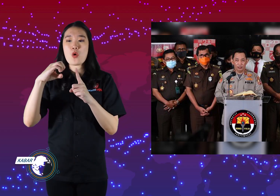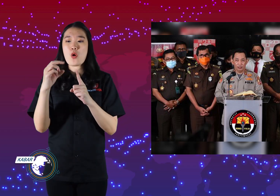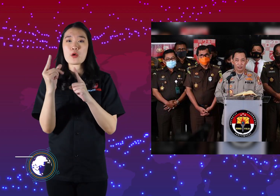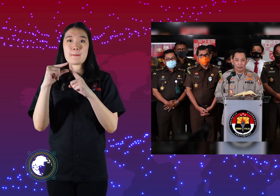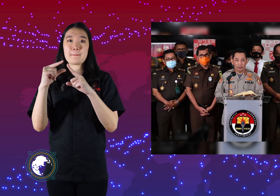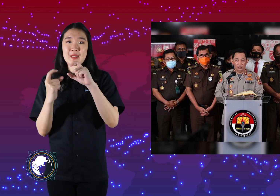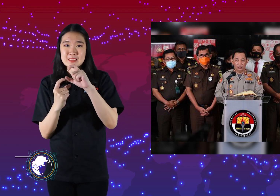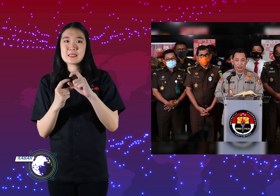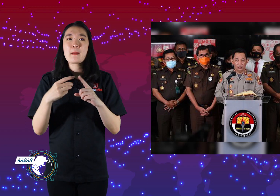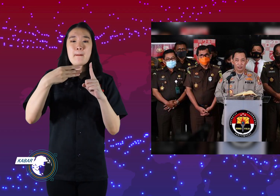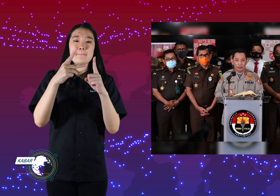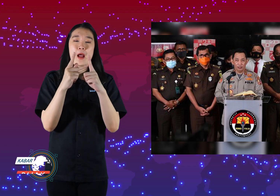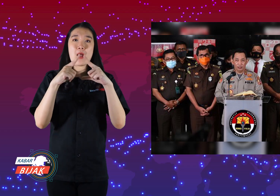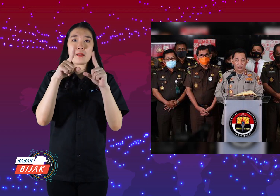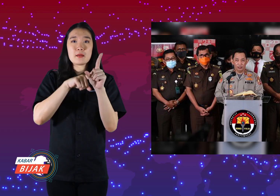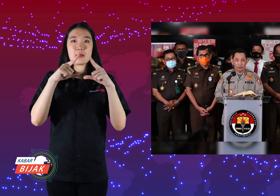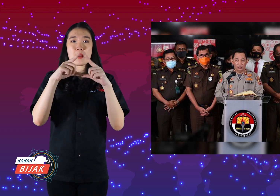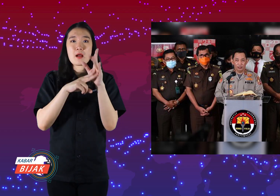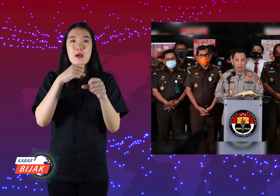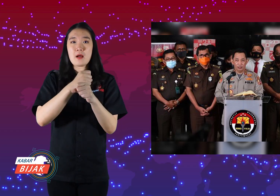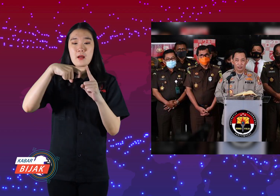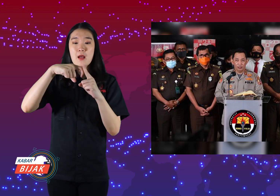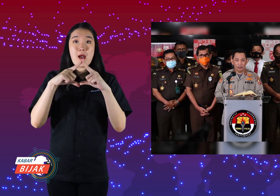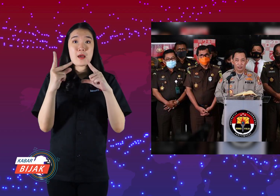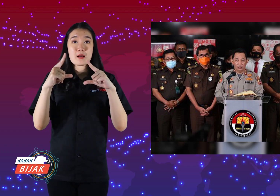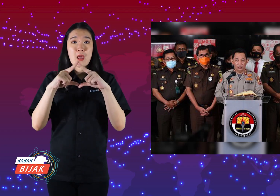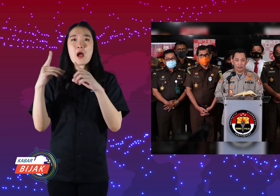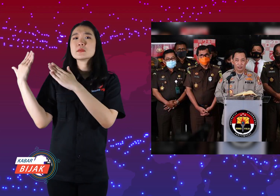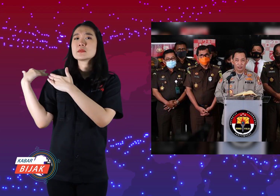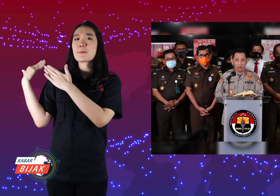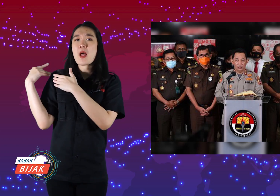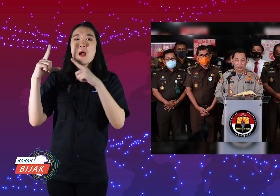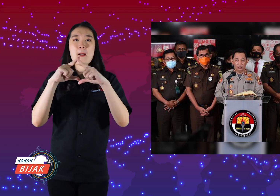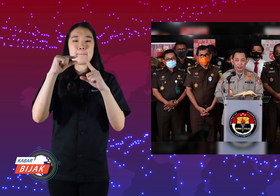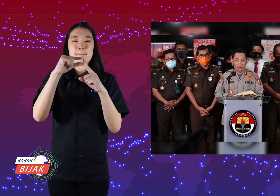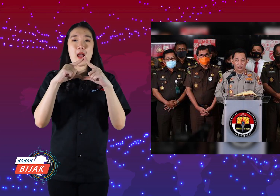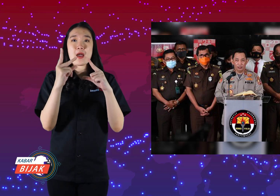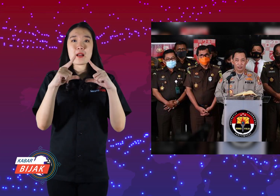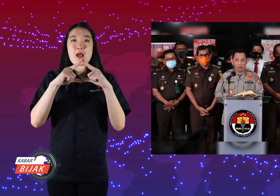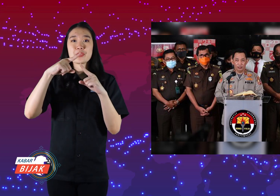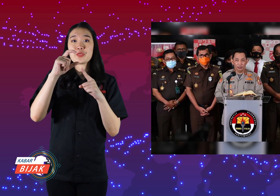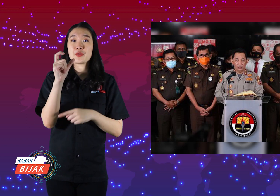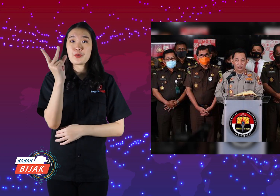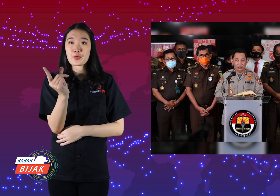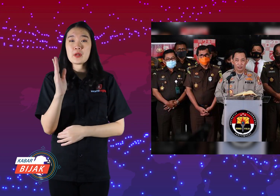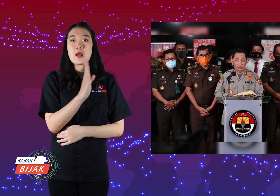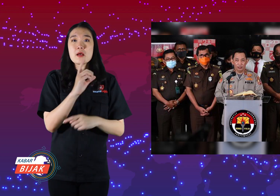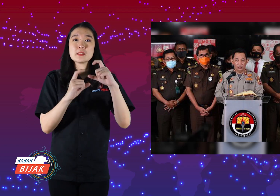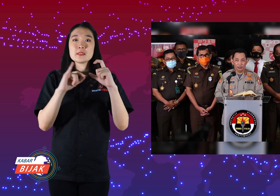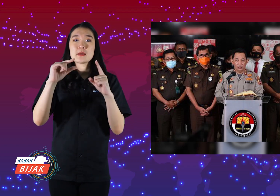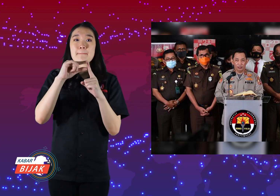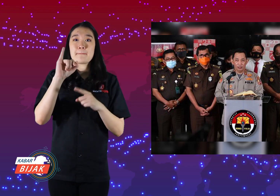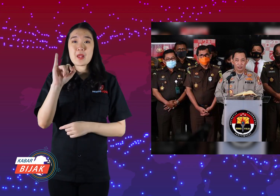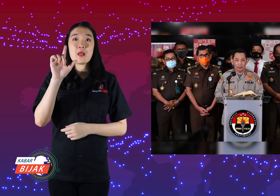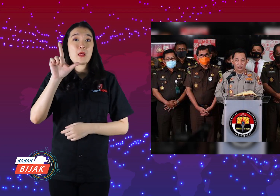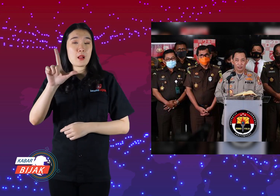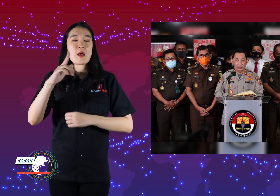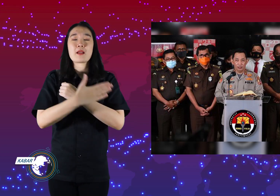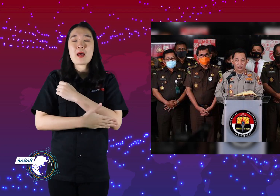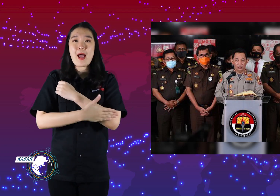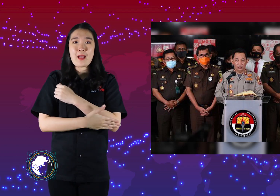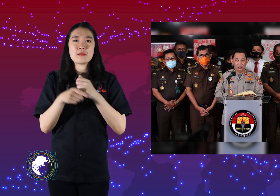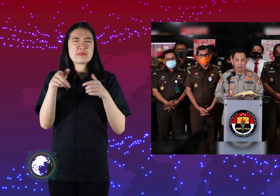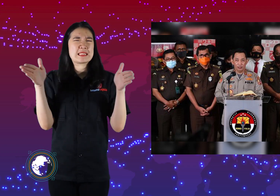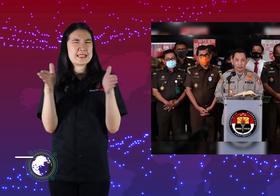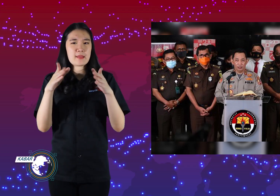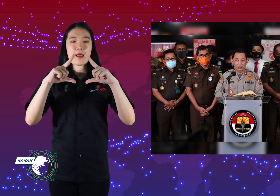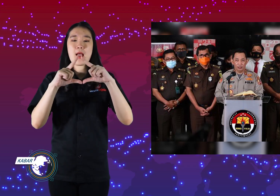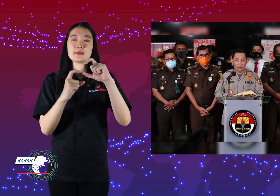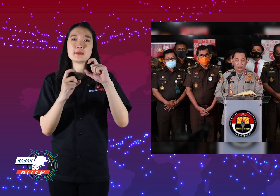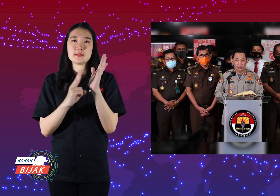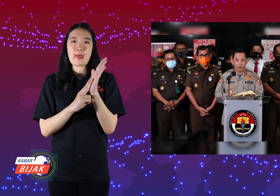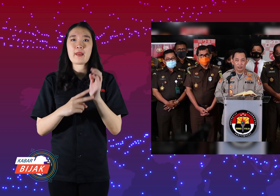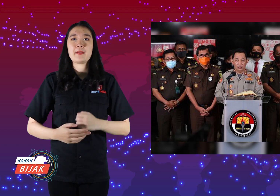with the Bhayangkara Corps as the State Civil Apparatus or ASN